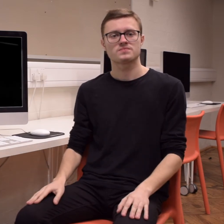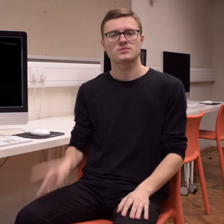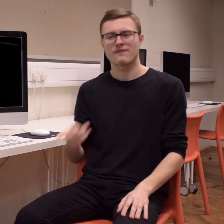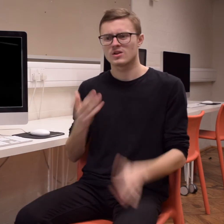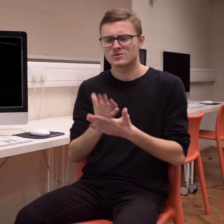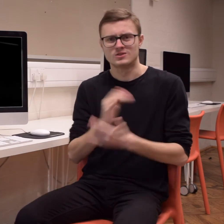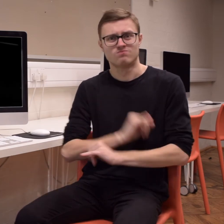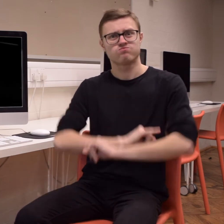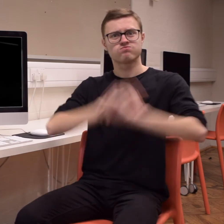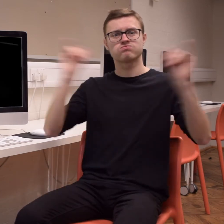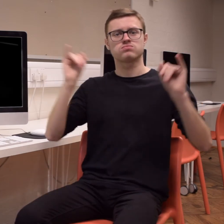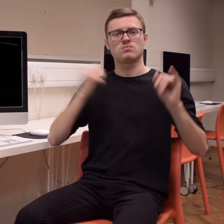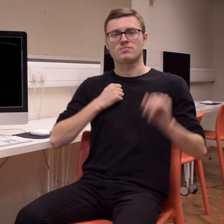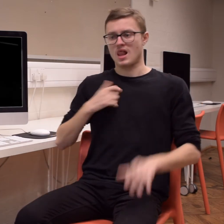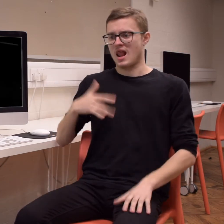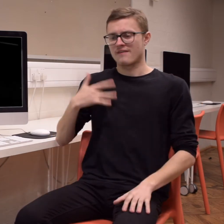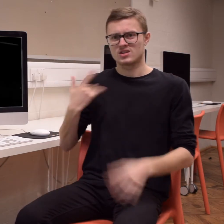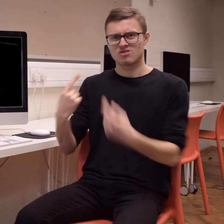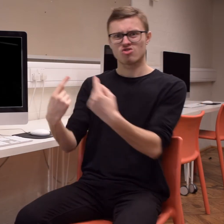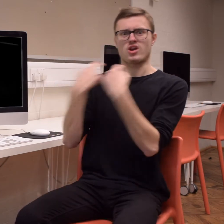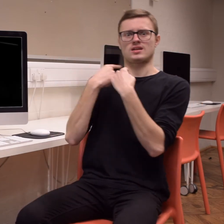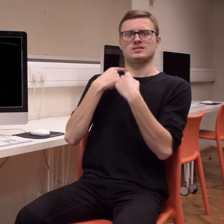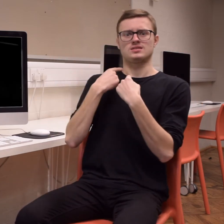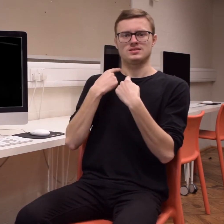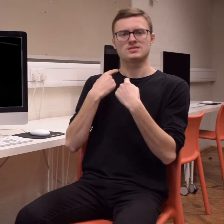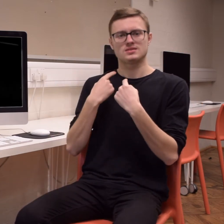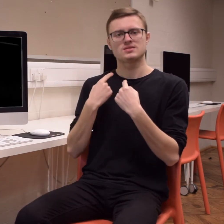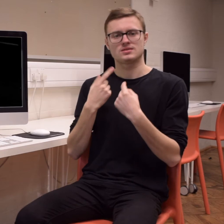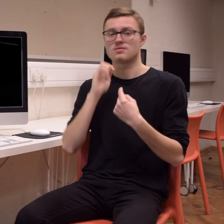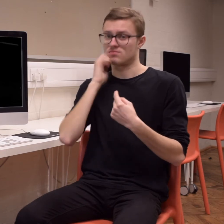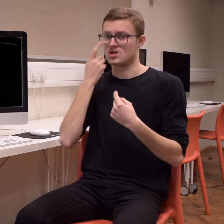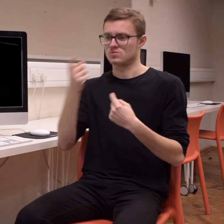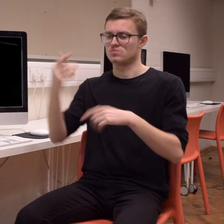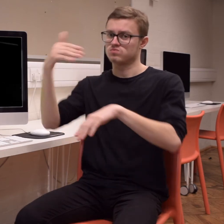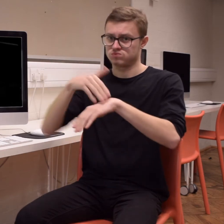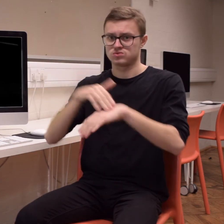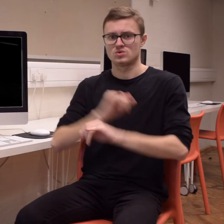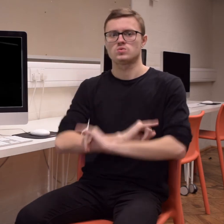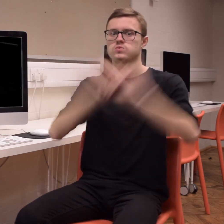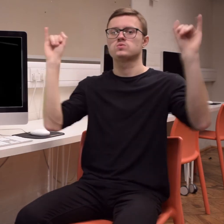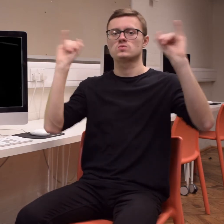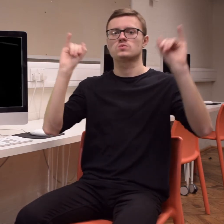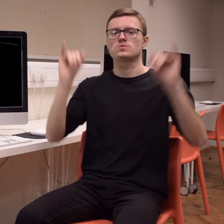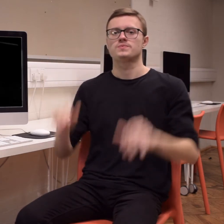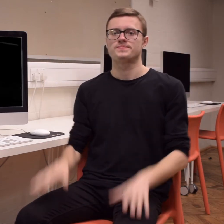Cases involving sustained abuse or where someone’s life is threatened will be treated seriously.